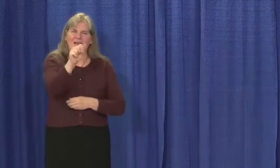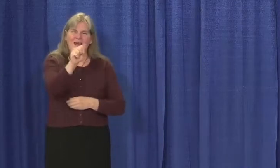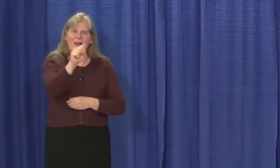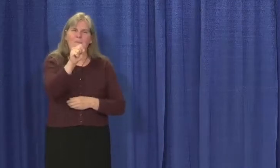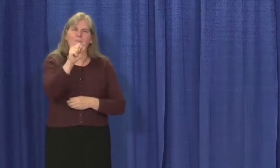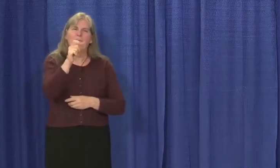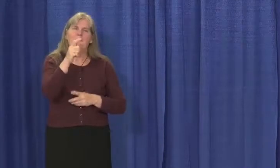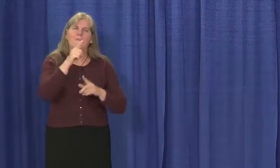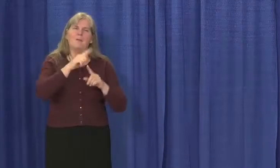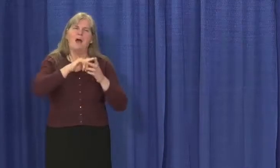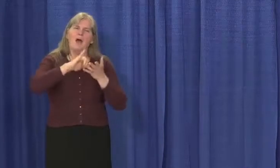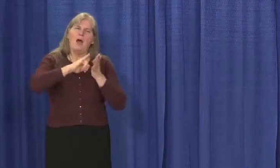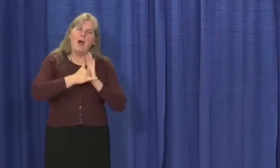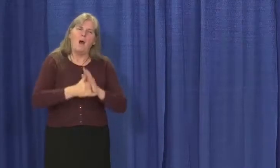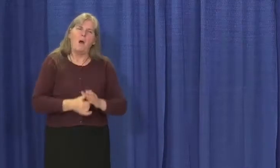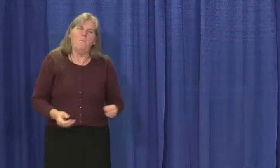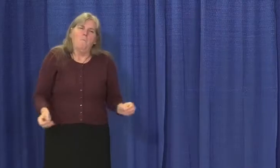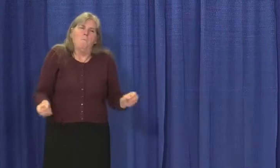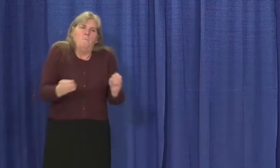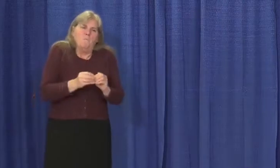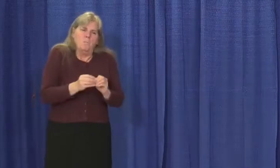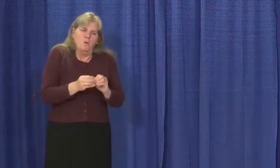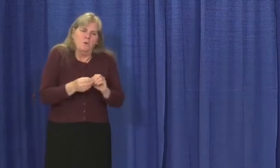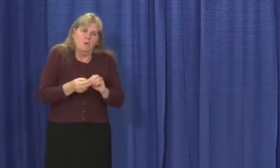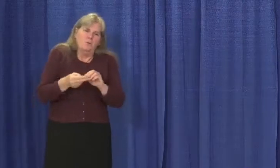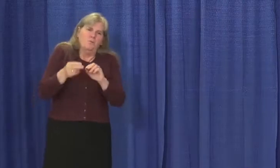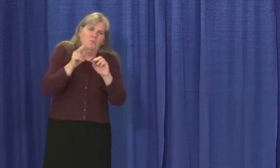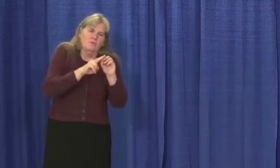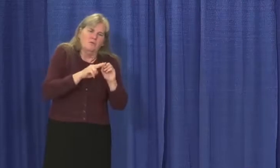we leave the way for the next 15